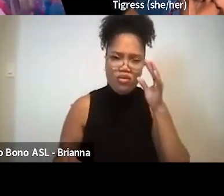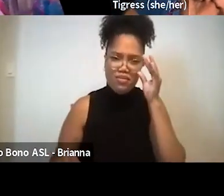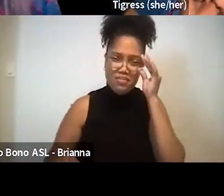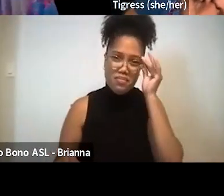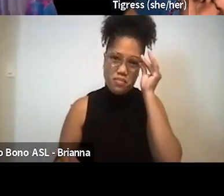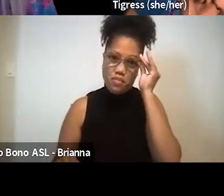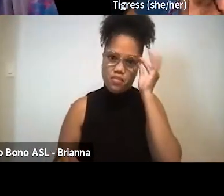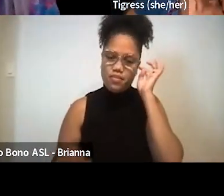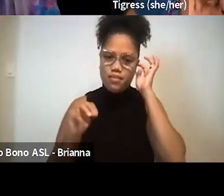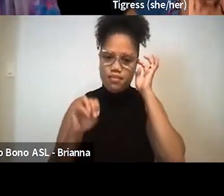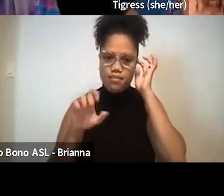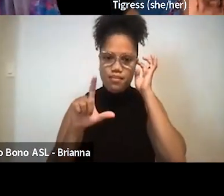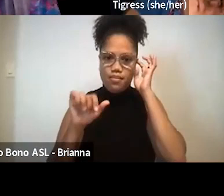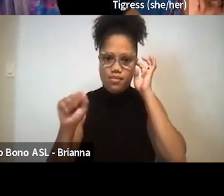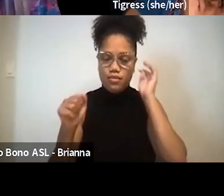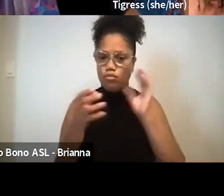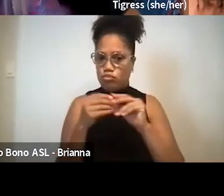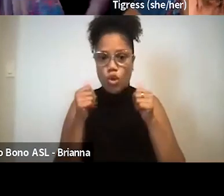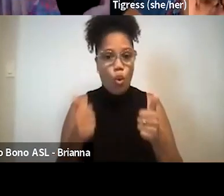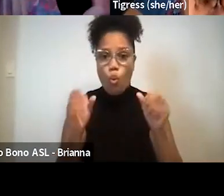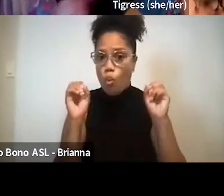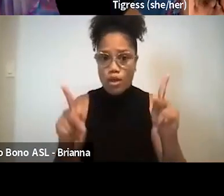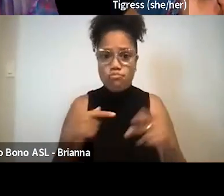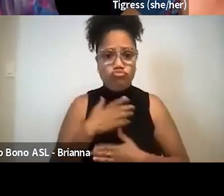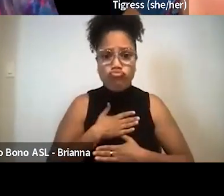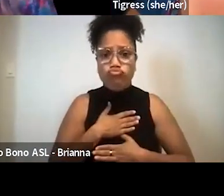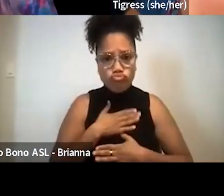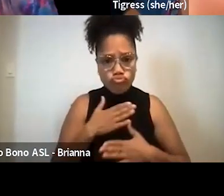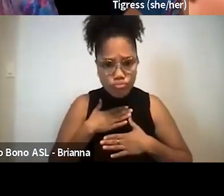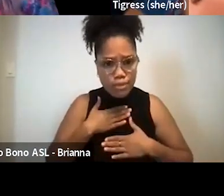Absolutely. My pleasure. So just building on what it was just saying,